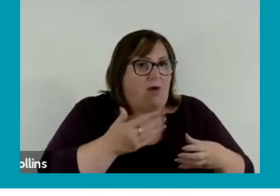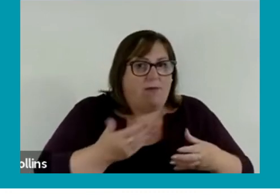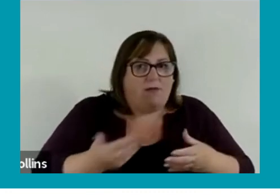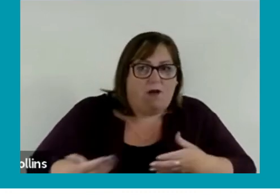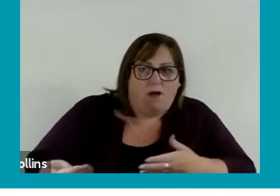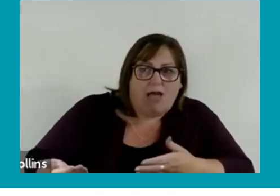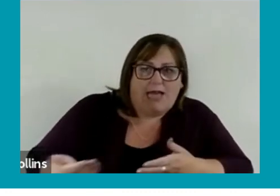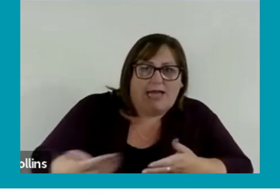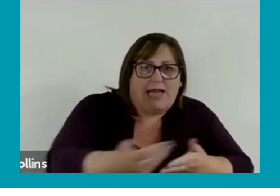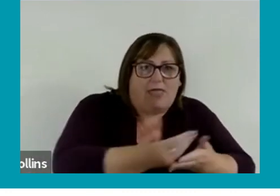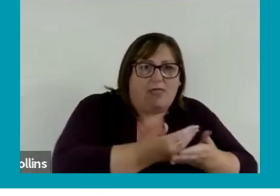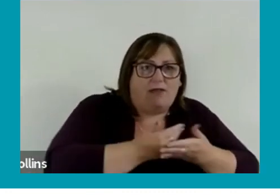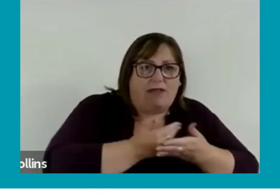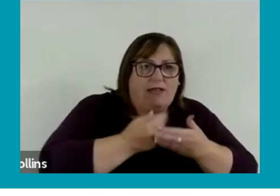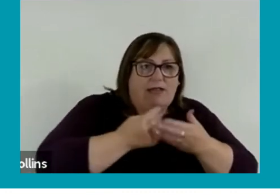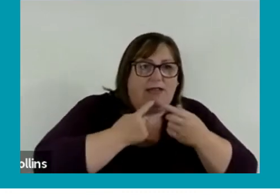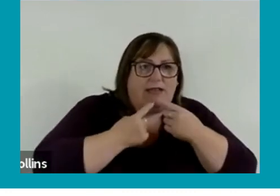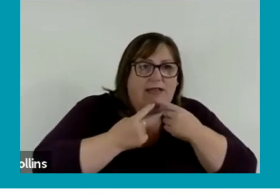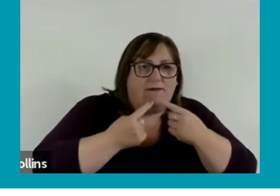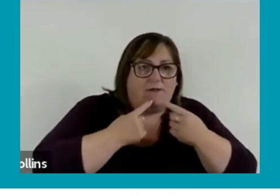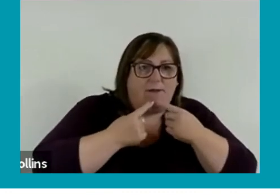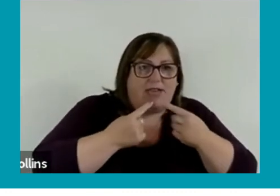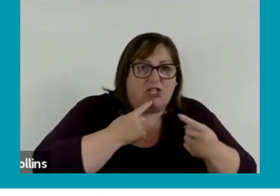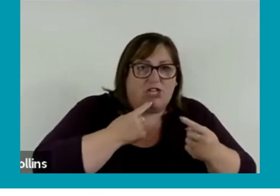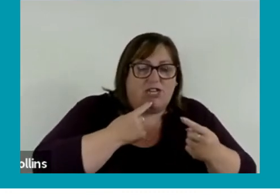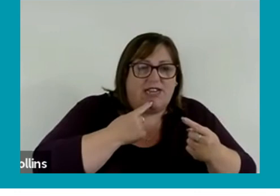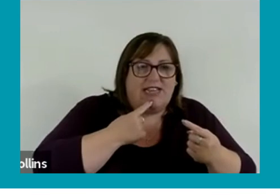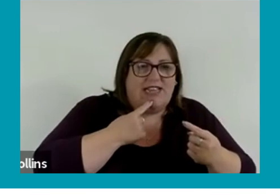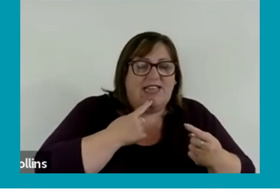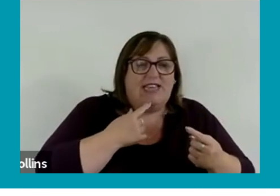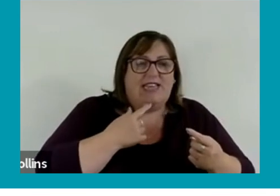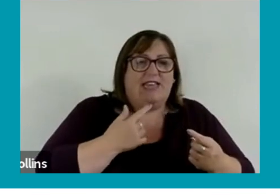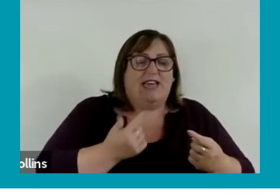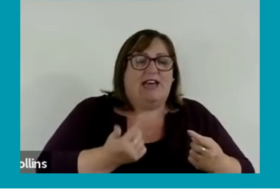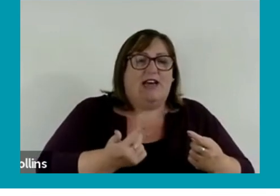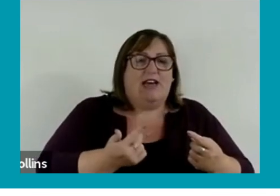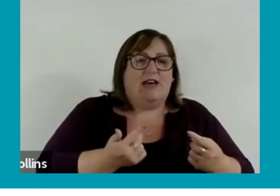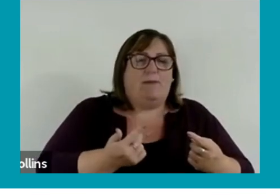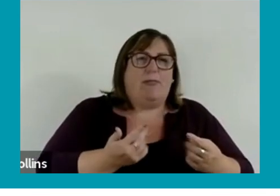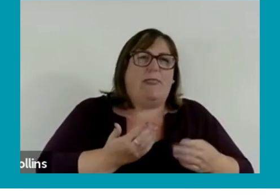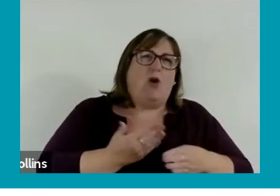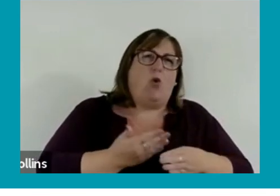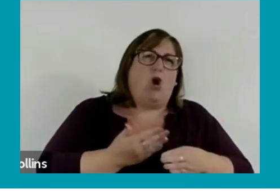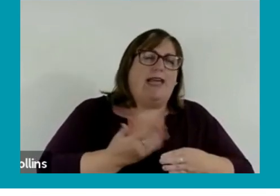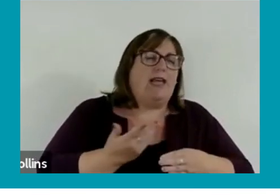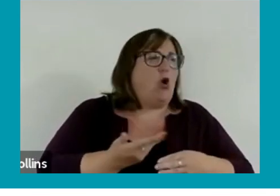anything uh firmly in there the sorts of things they're working on at the moment for a broad range